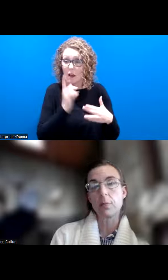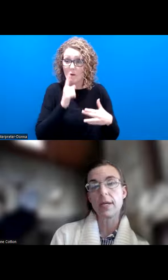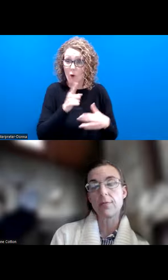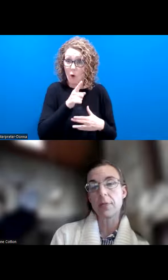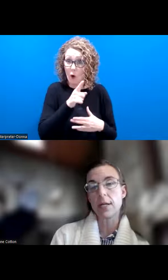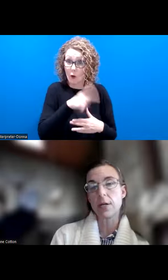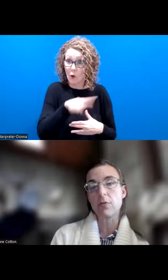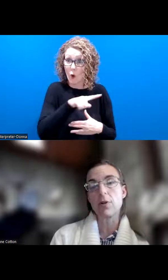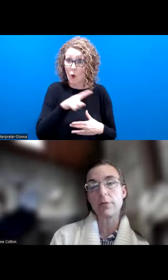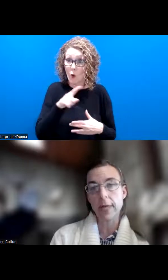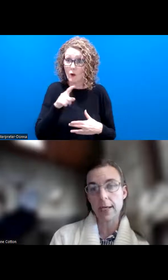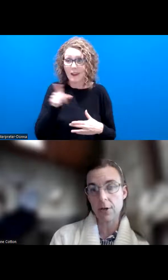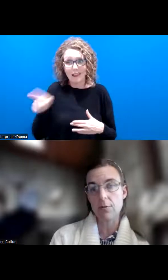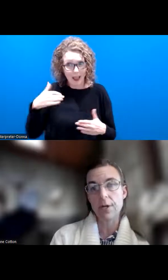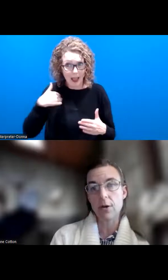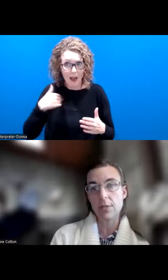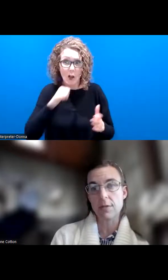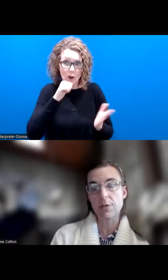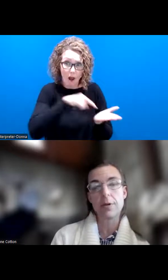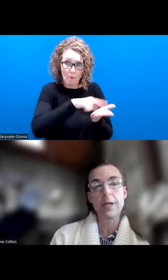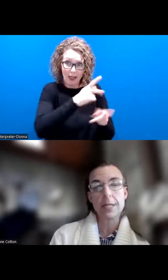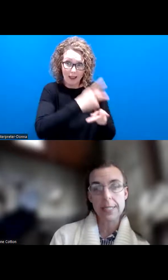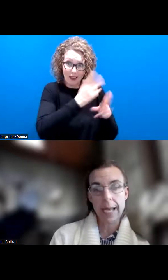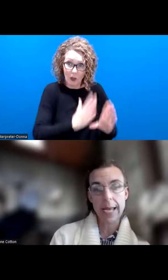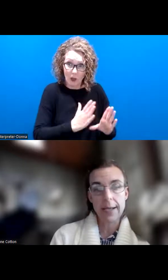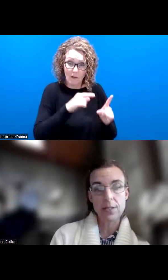best home care contract in the country when you're